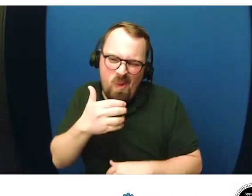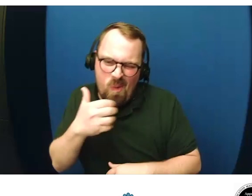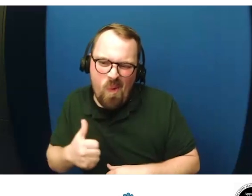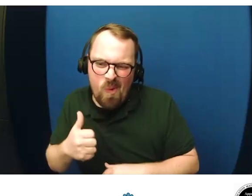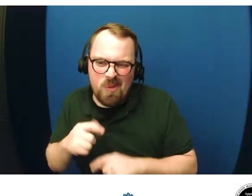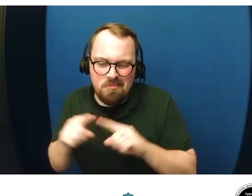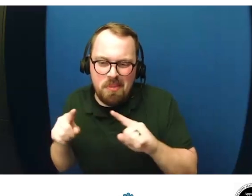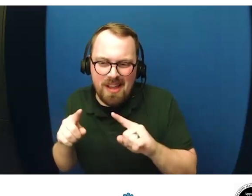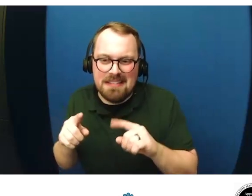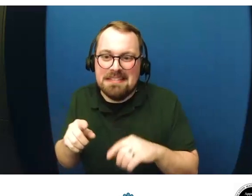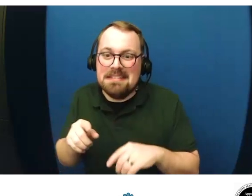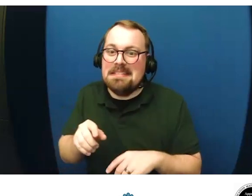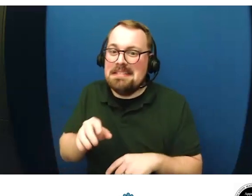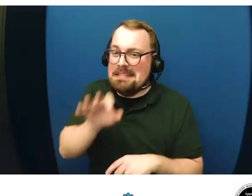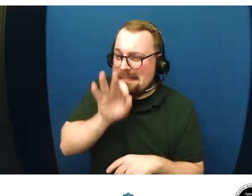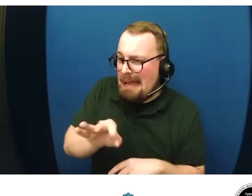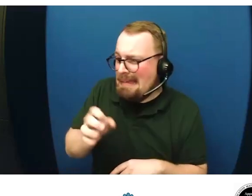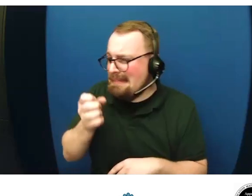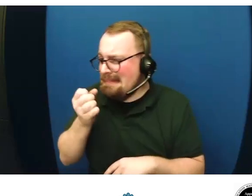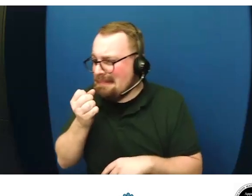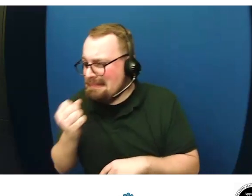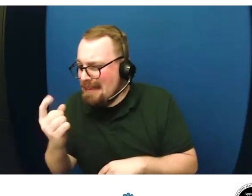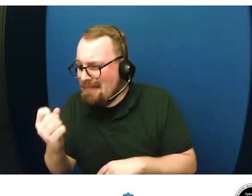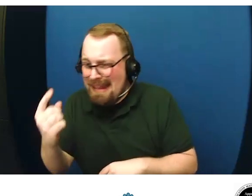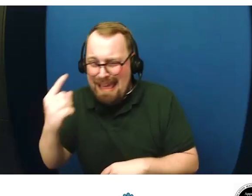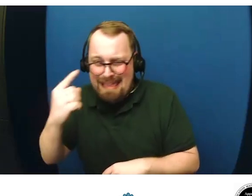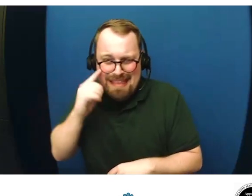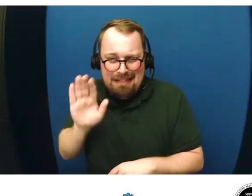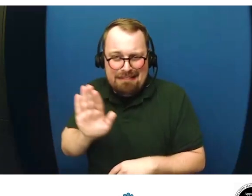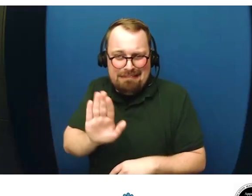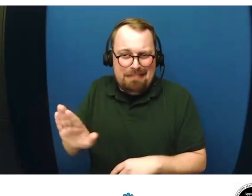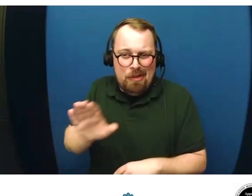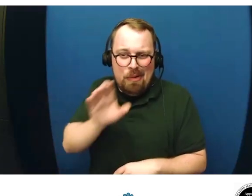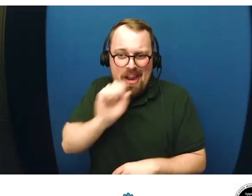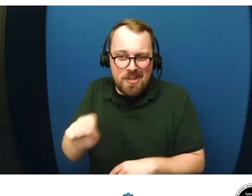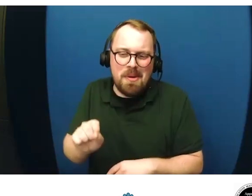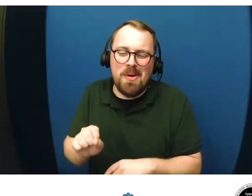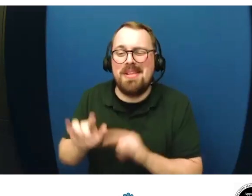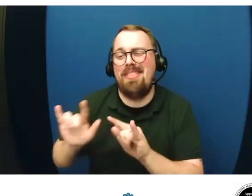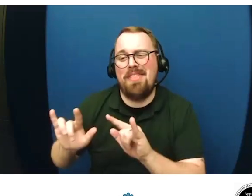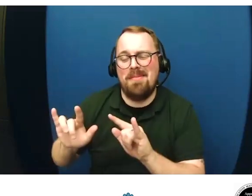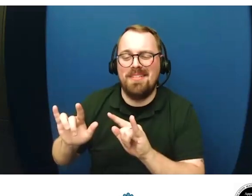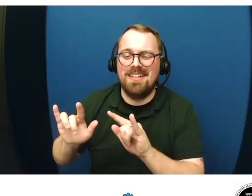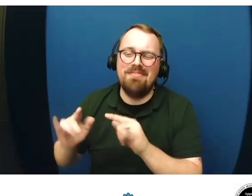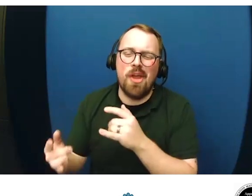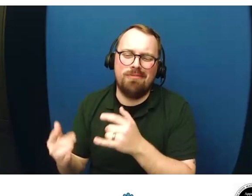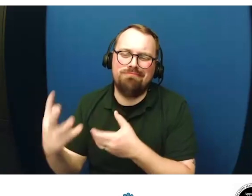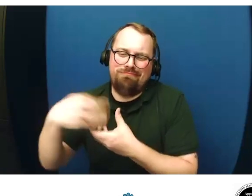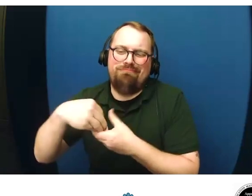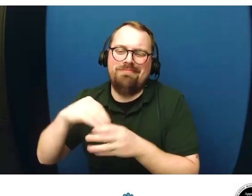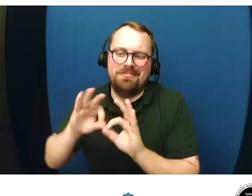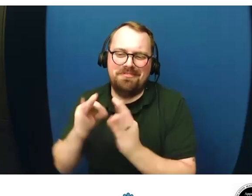9 and 11, I think are their ages. So we love them. They're part of the family, for sure.